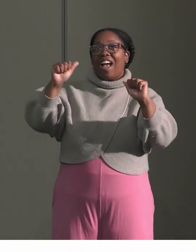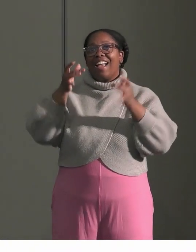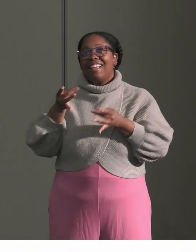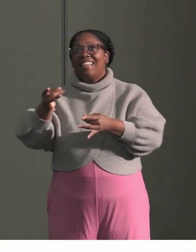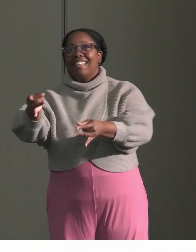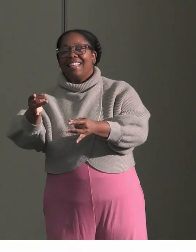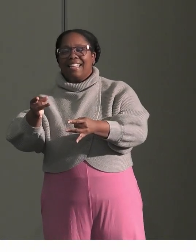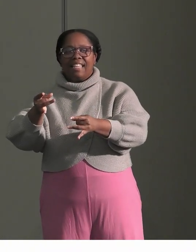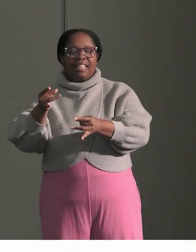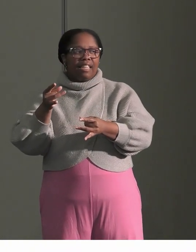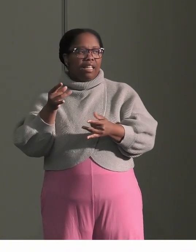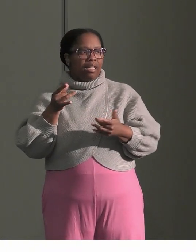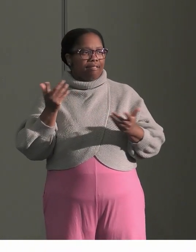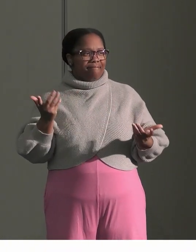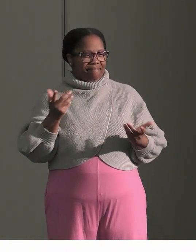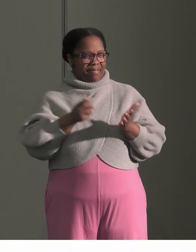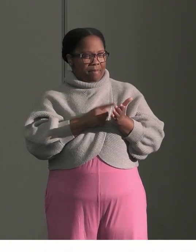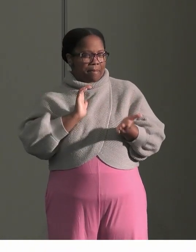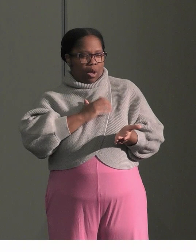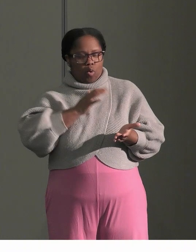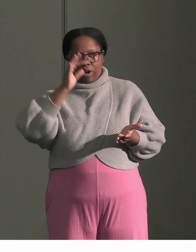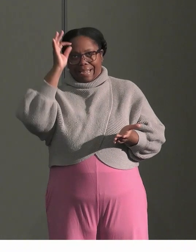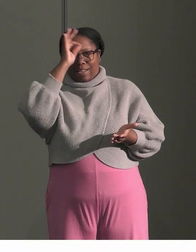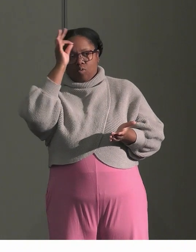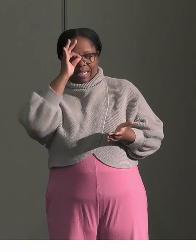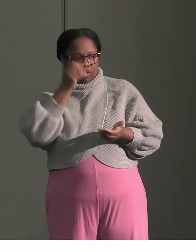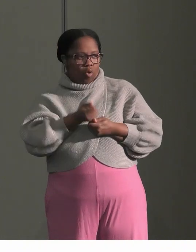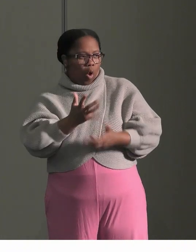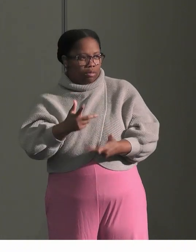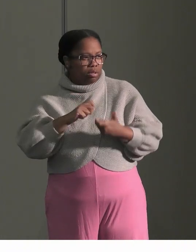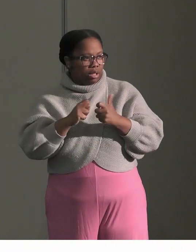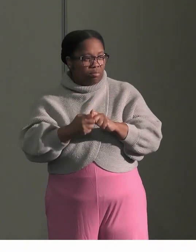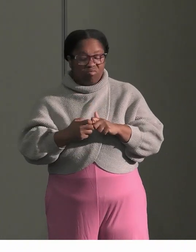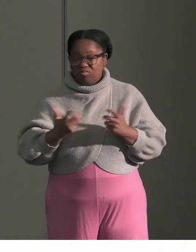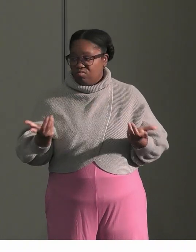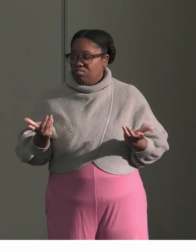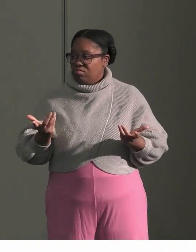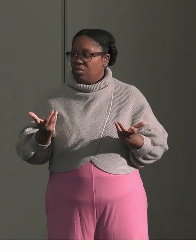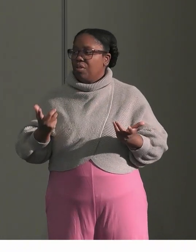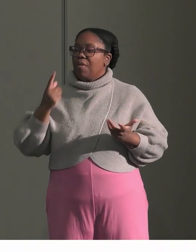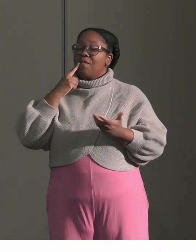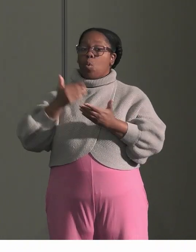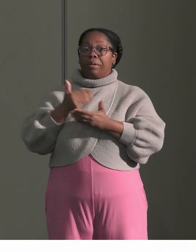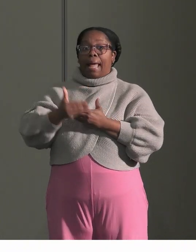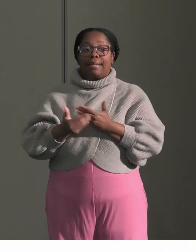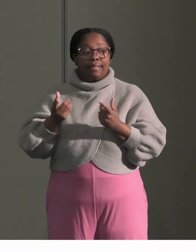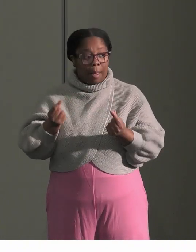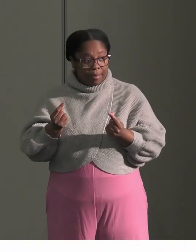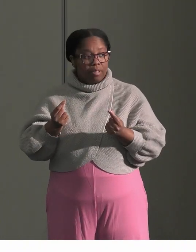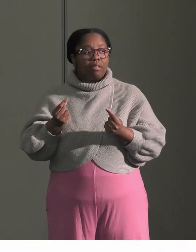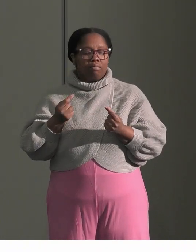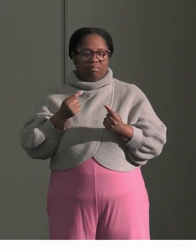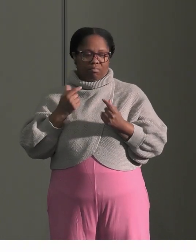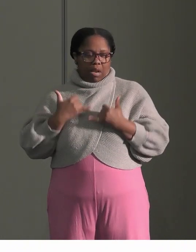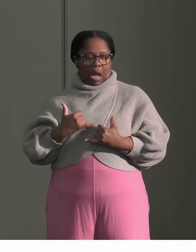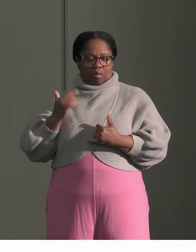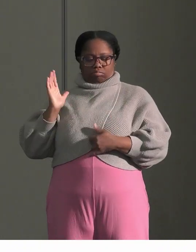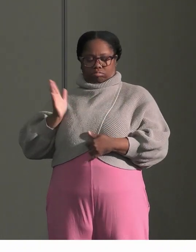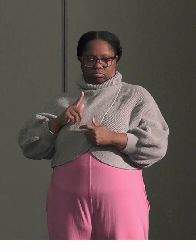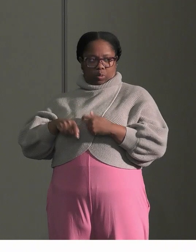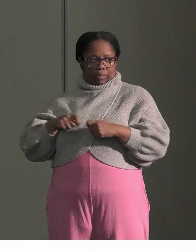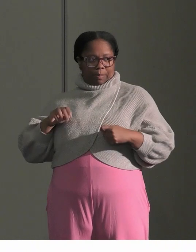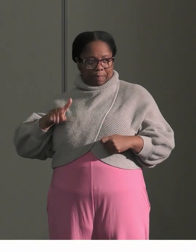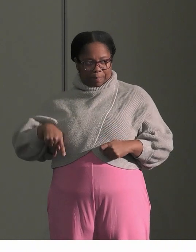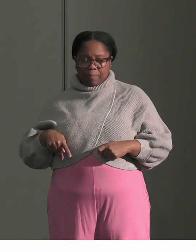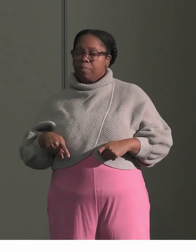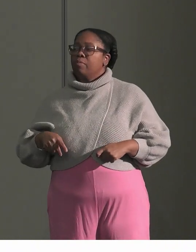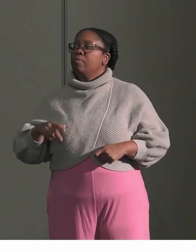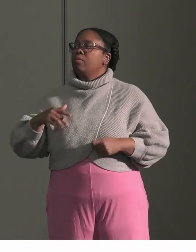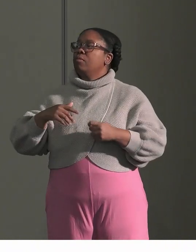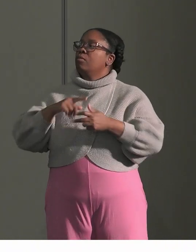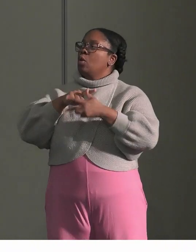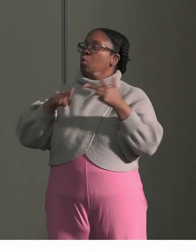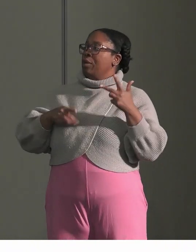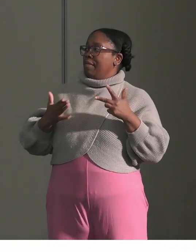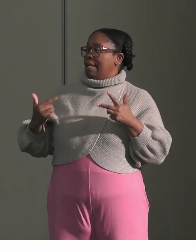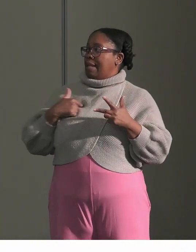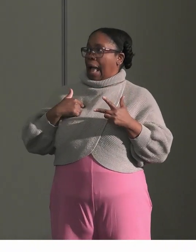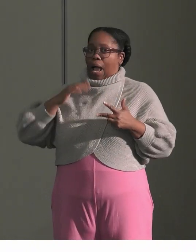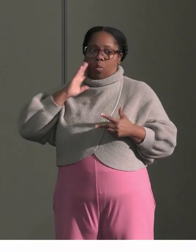but our ignorance lead us there. For the next steps as I wrap up, three things I will do.